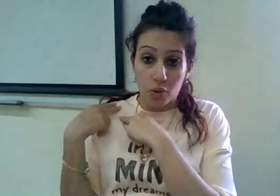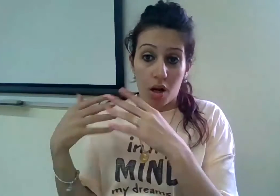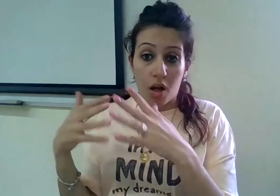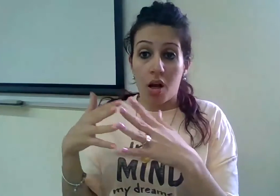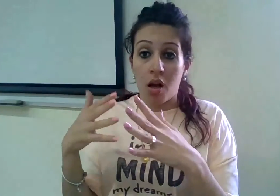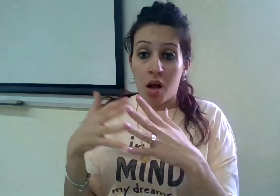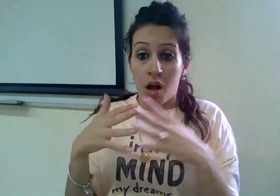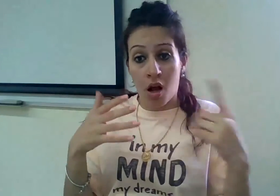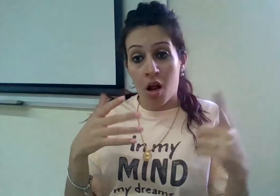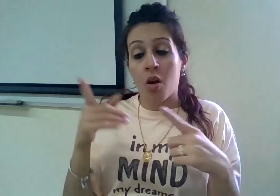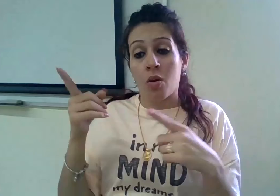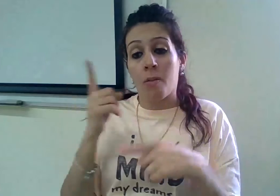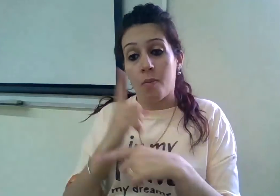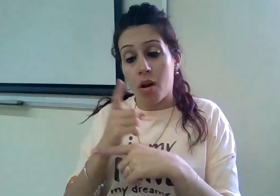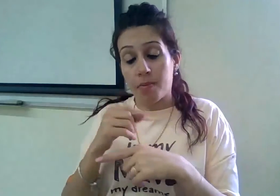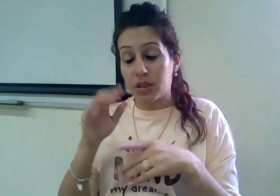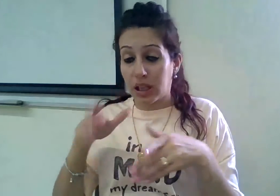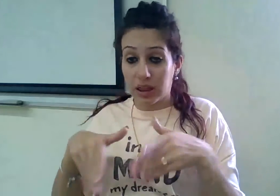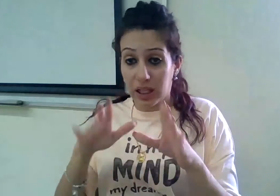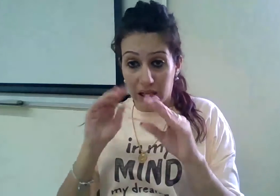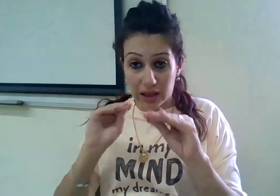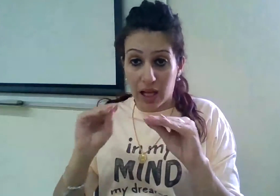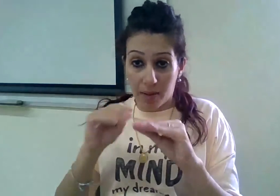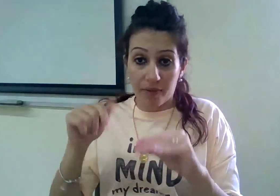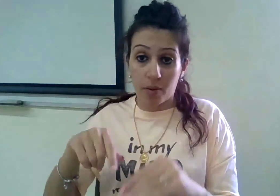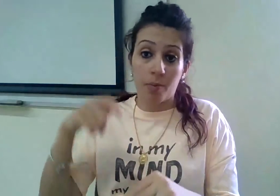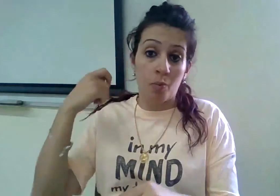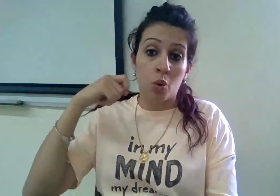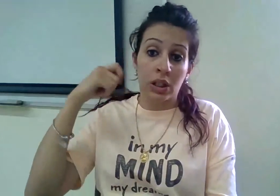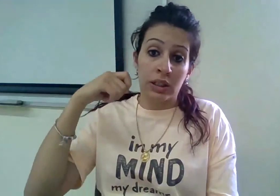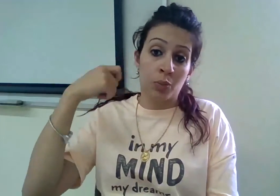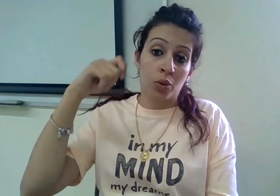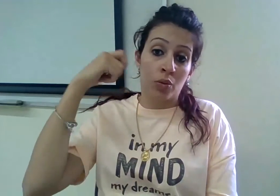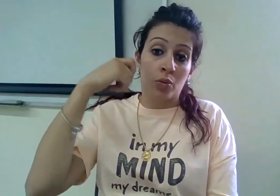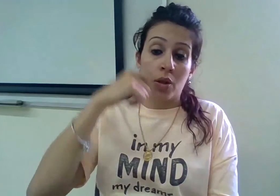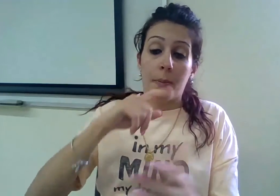They are responsible for the education of their children, so they must be engaged.